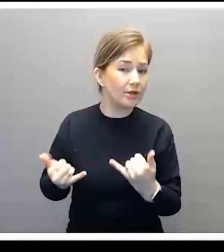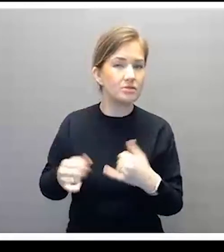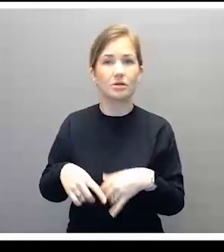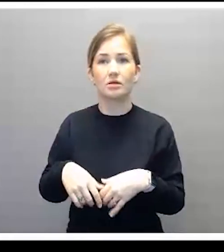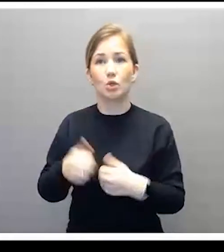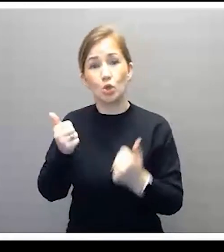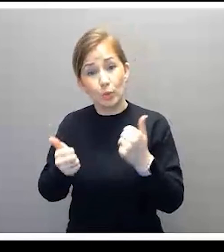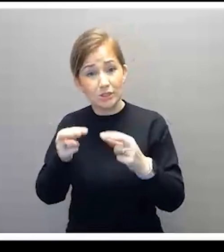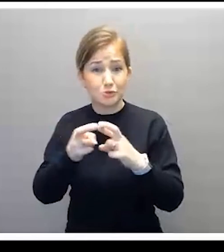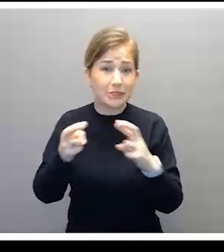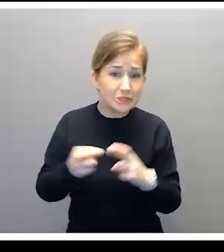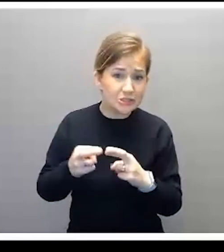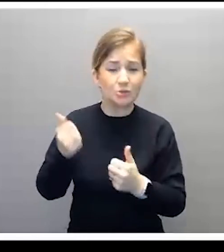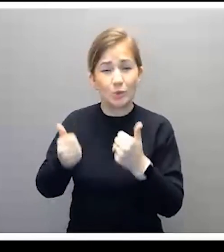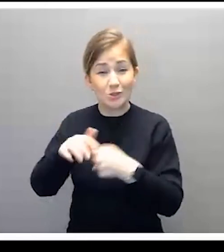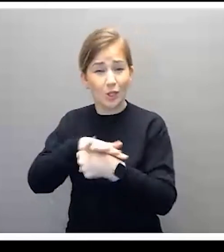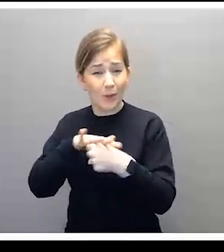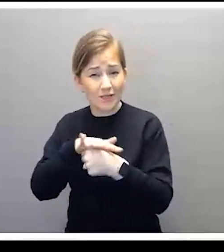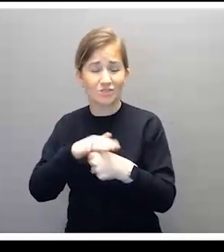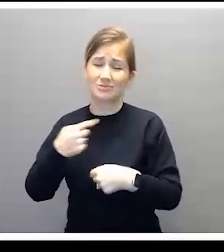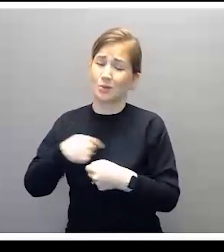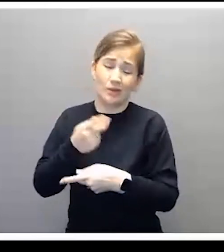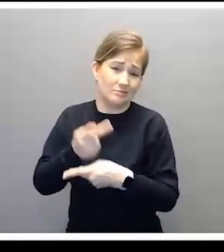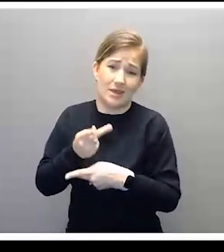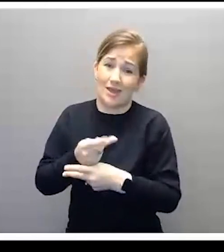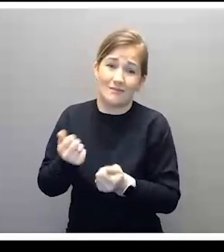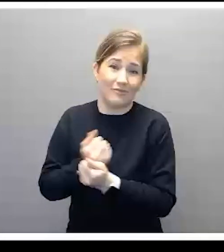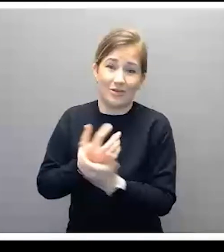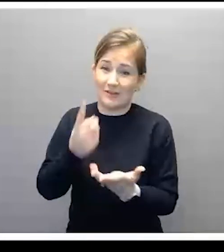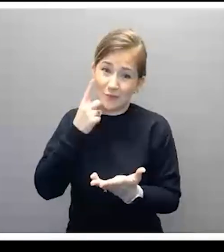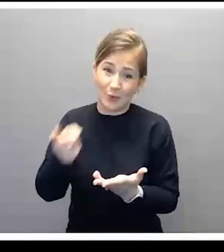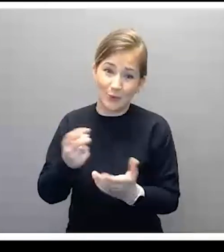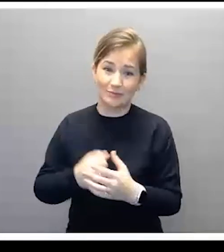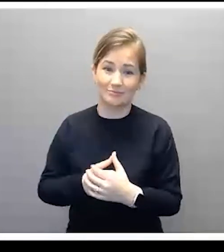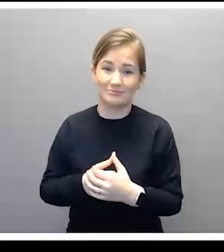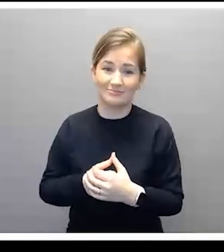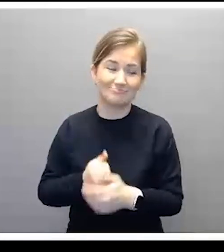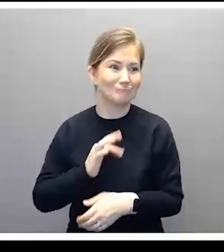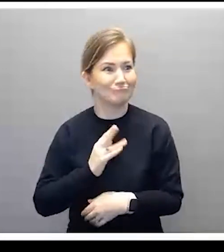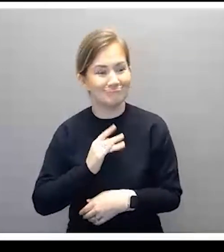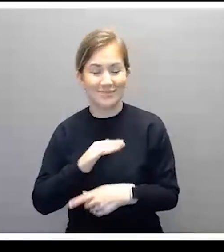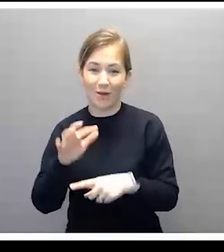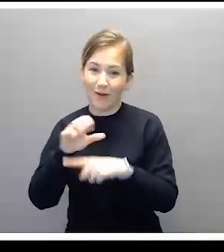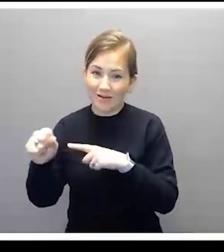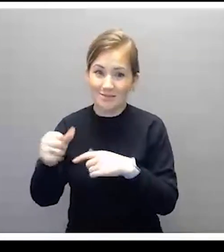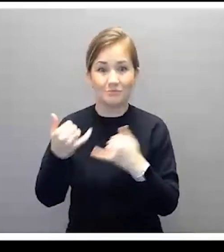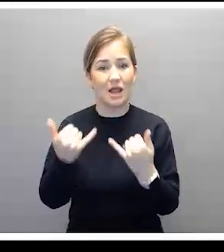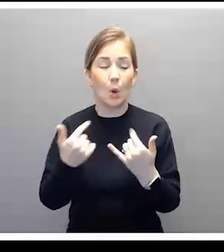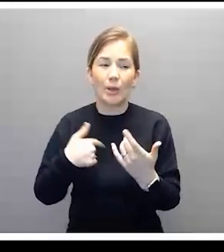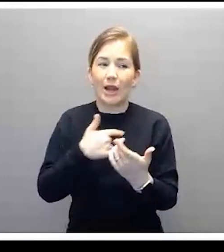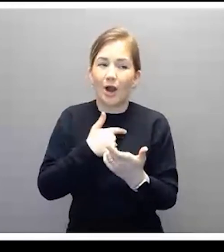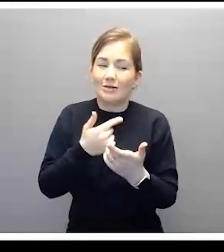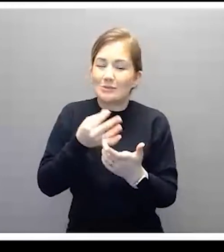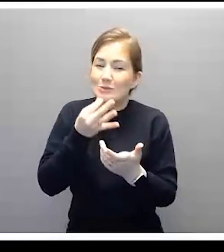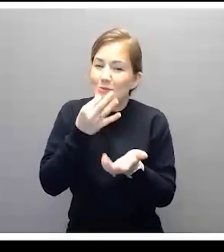And what region or what location do you want it? And we take care of the rest for you. Awesome. That's awesome. Well, we're almost out of time.